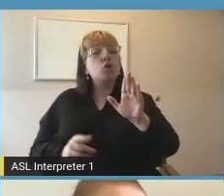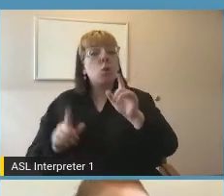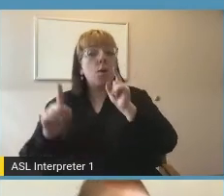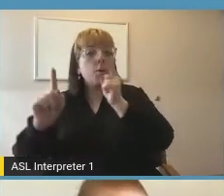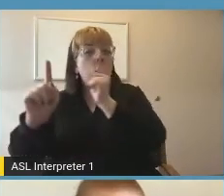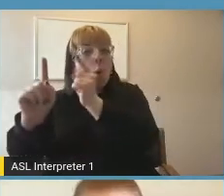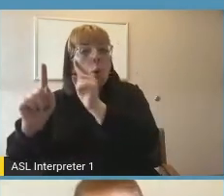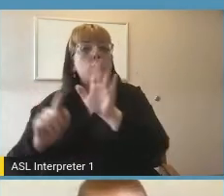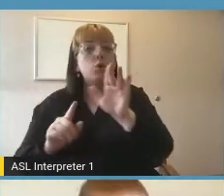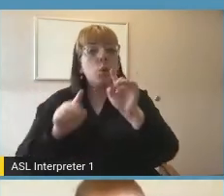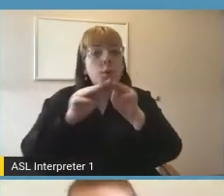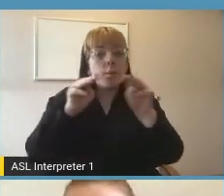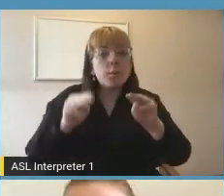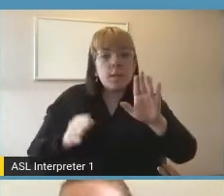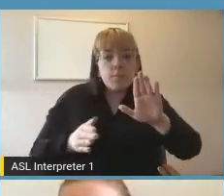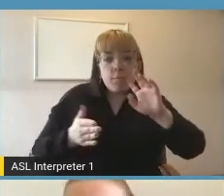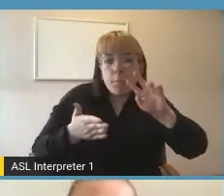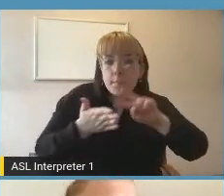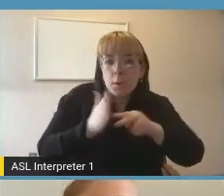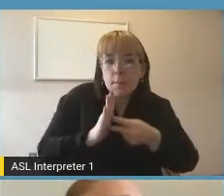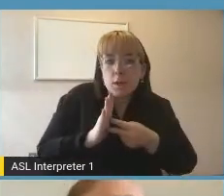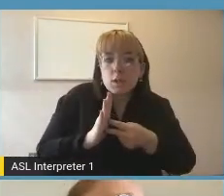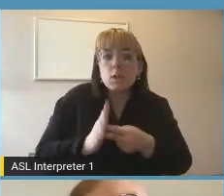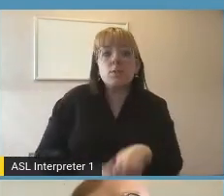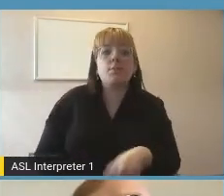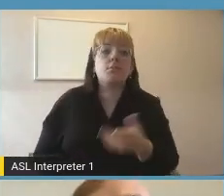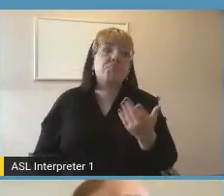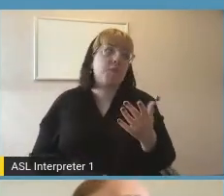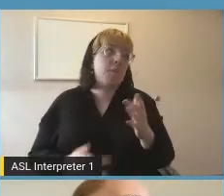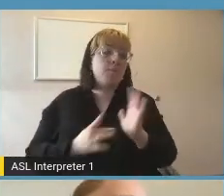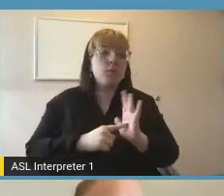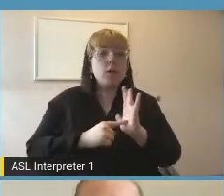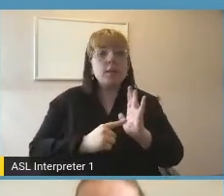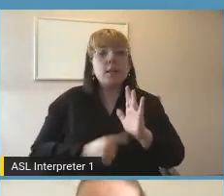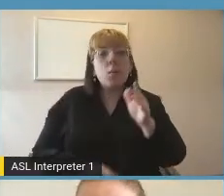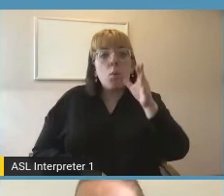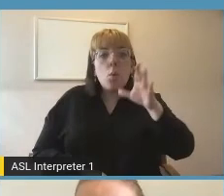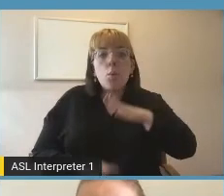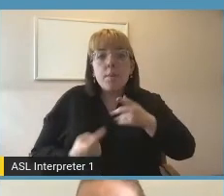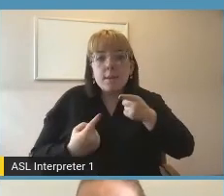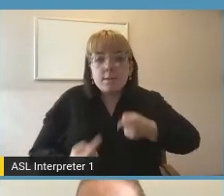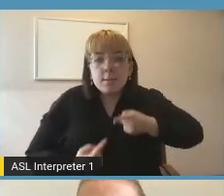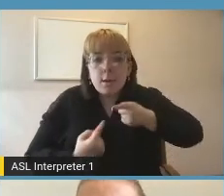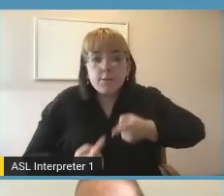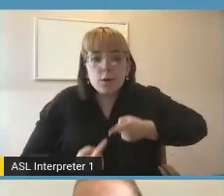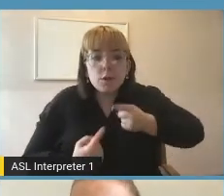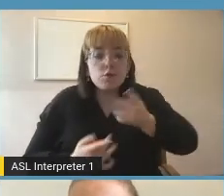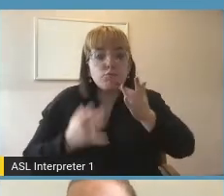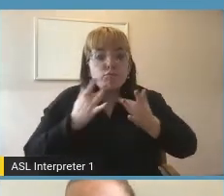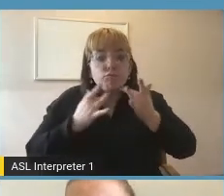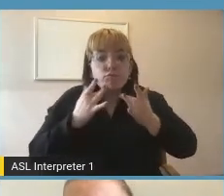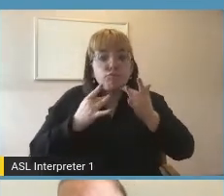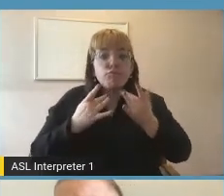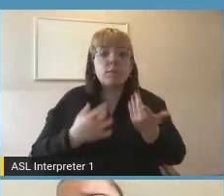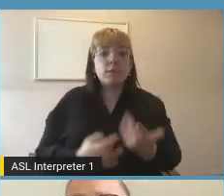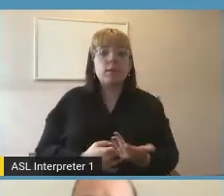on again at the history of suffrage or a history documentary, maybe a company that has only